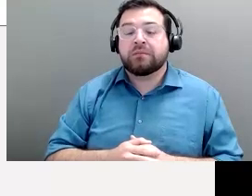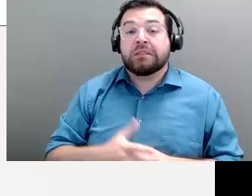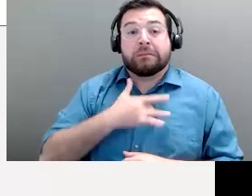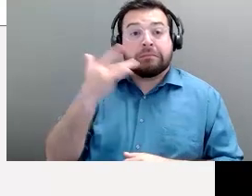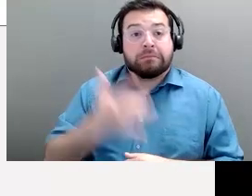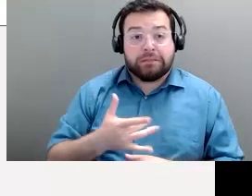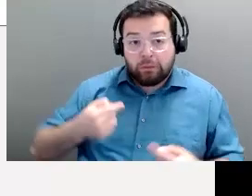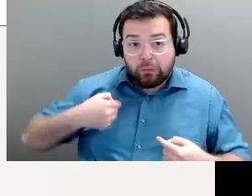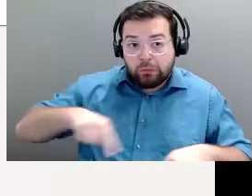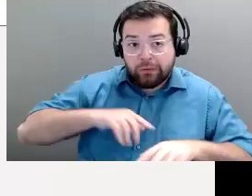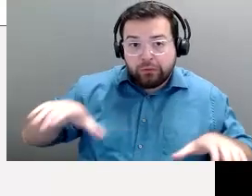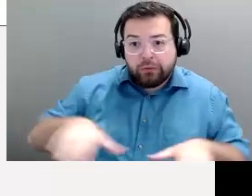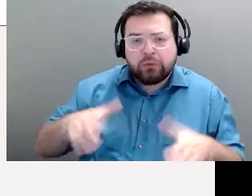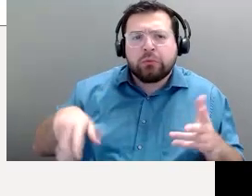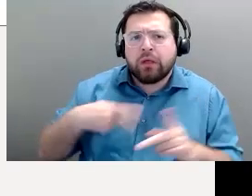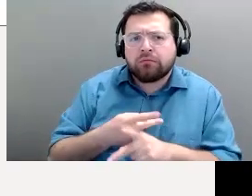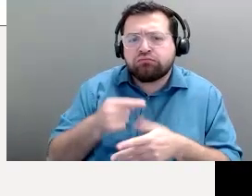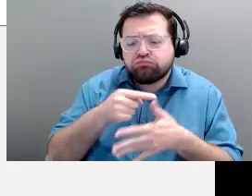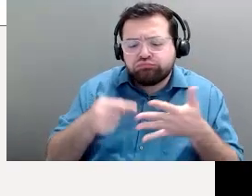will fall within A through D.